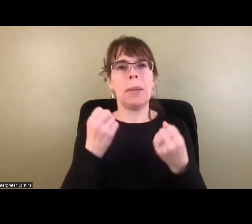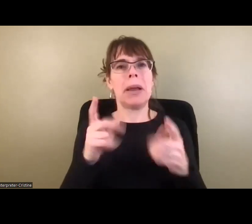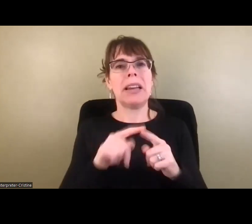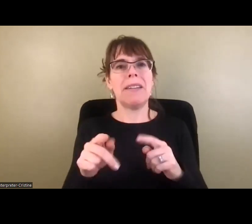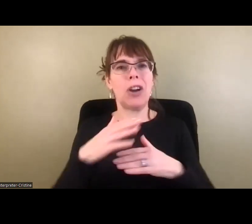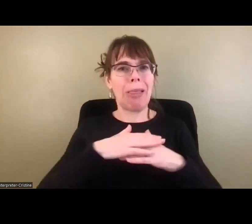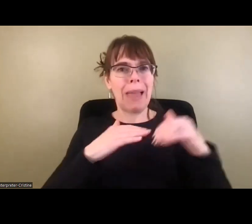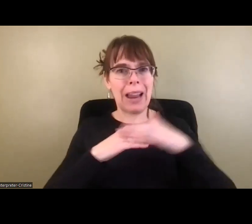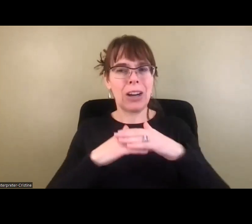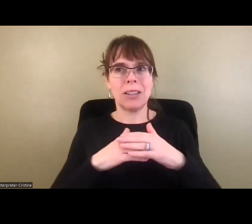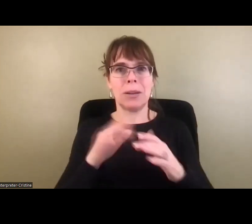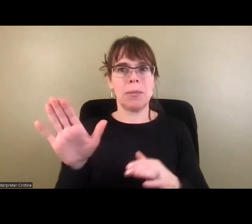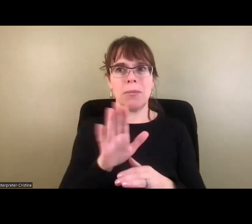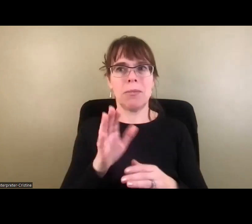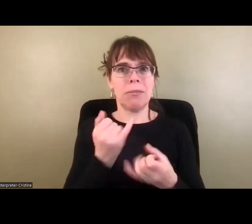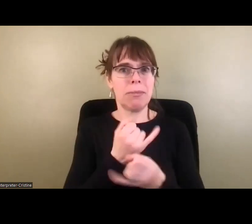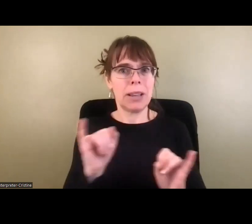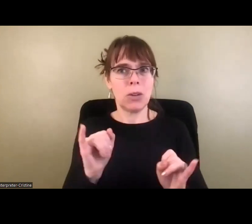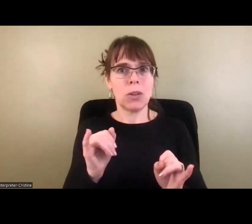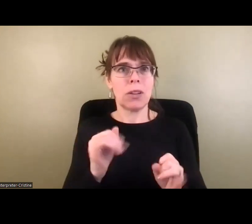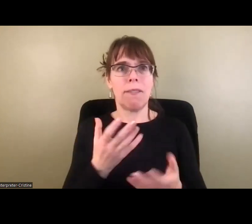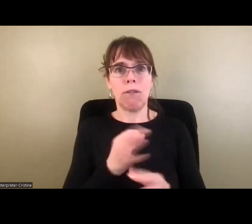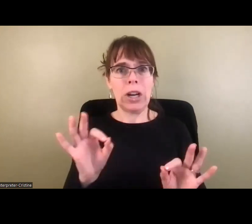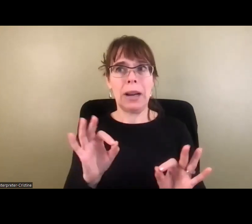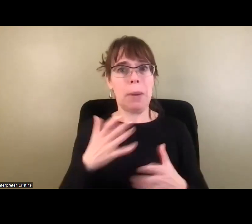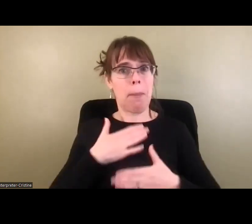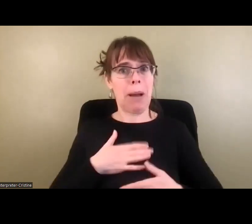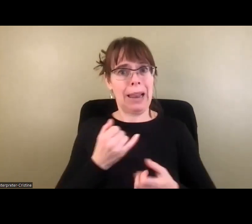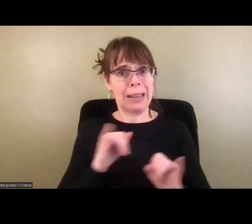individual freedom and bodily autonomy, and the dignity that a